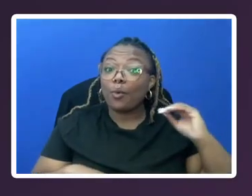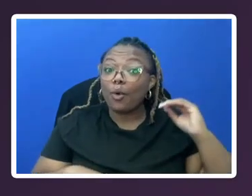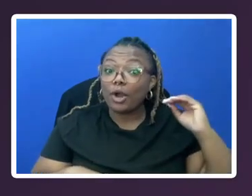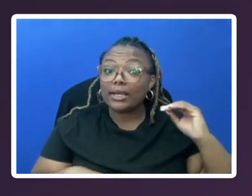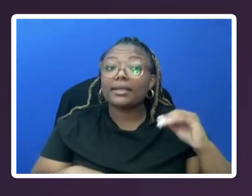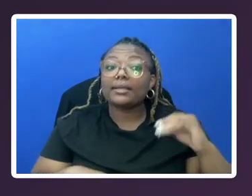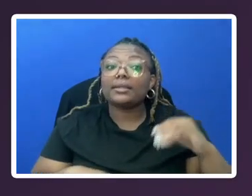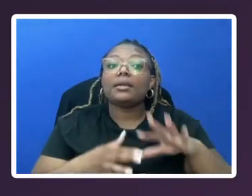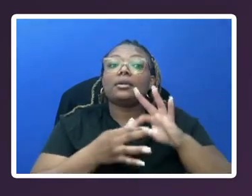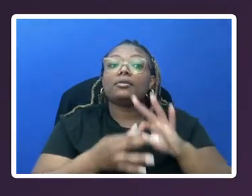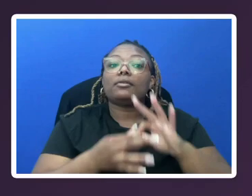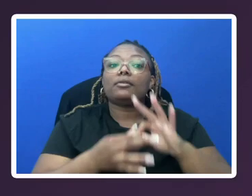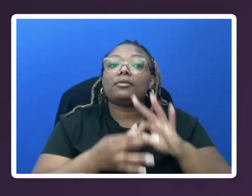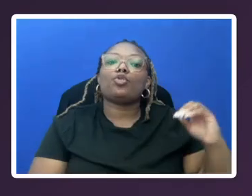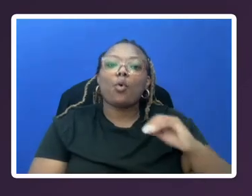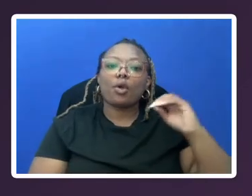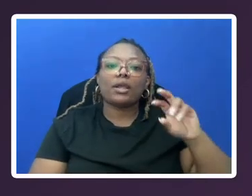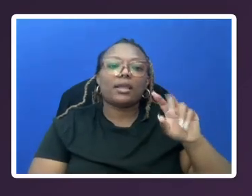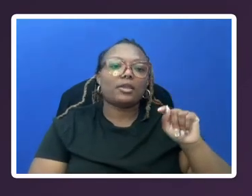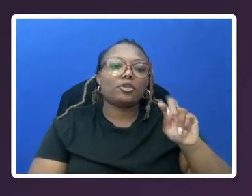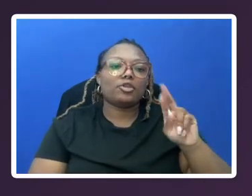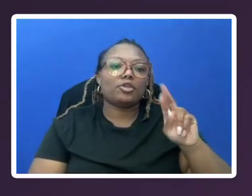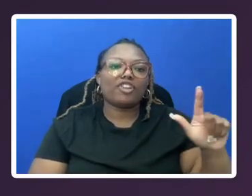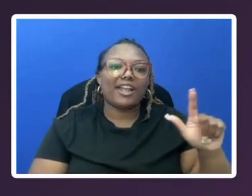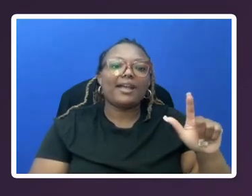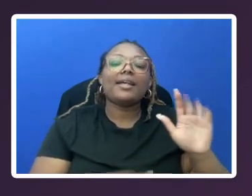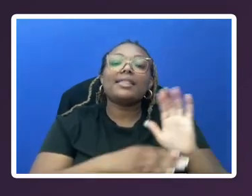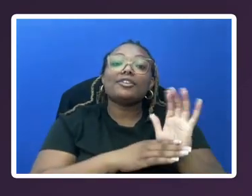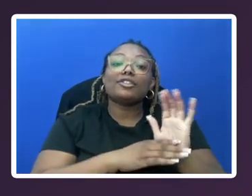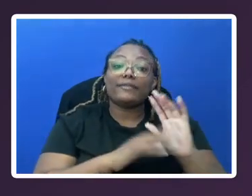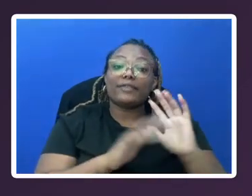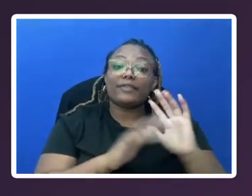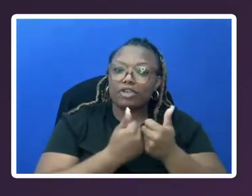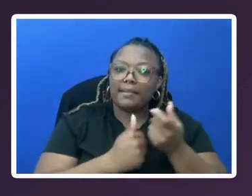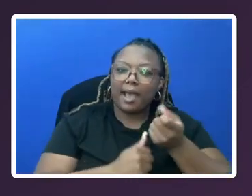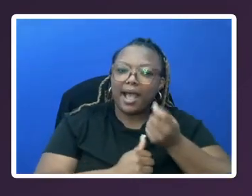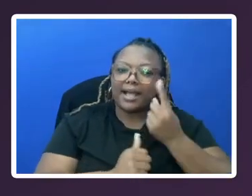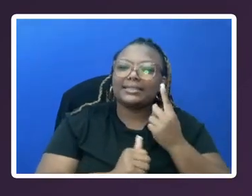So, there was a video game. I understand -- you know, an early style video game -- and